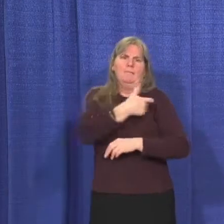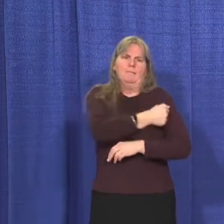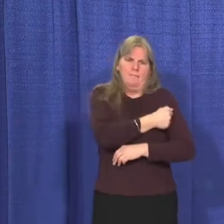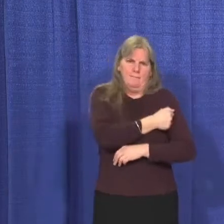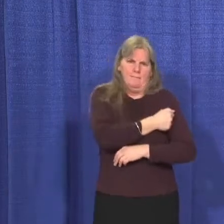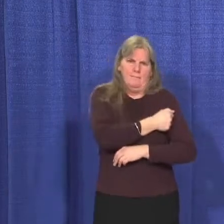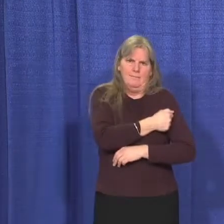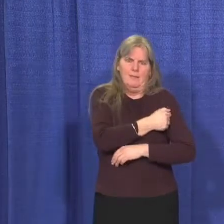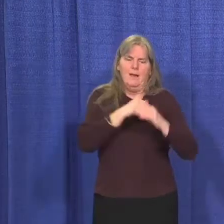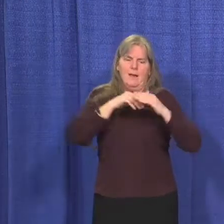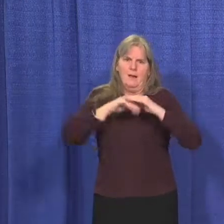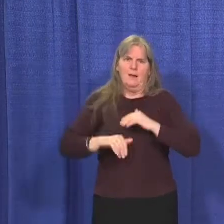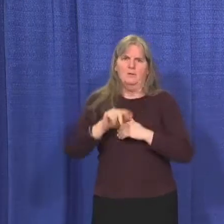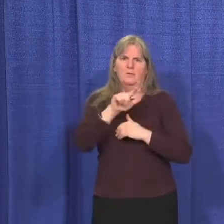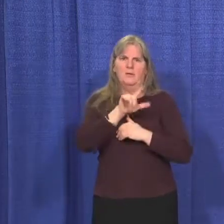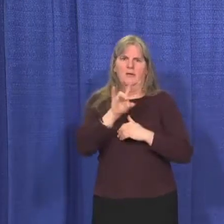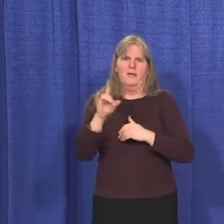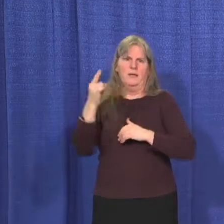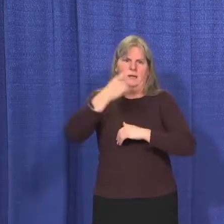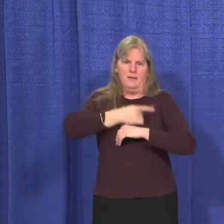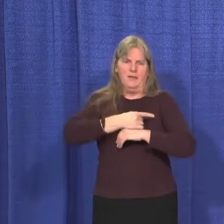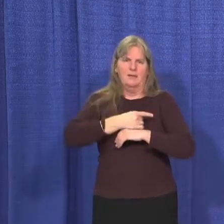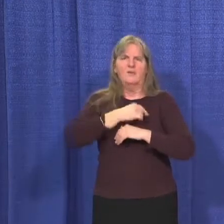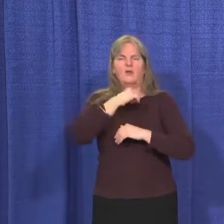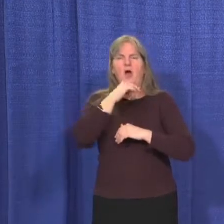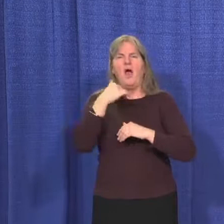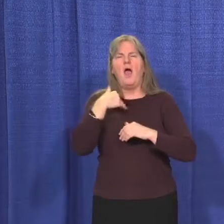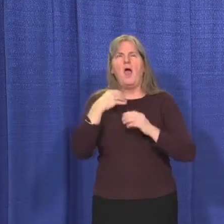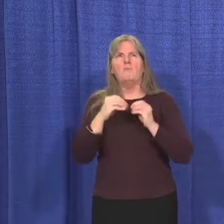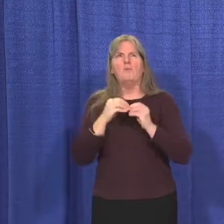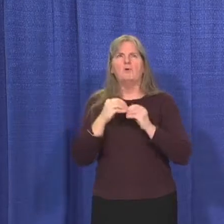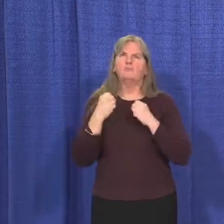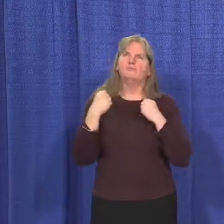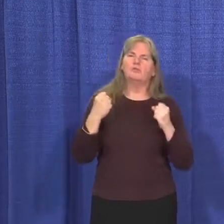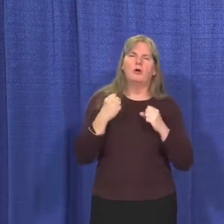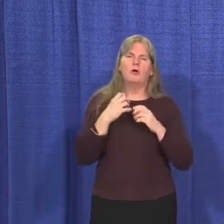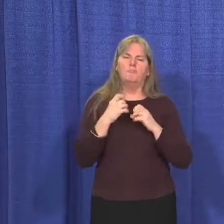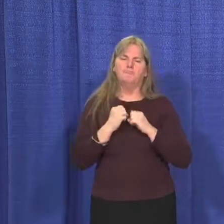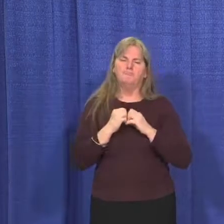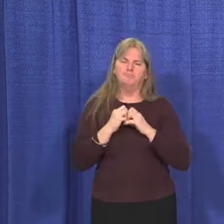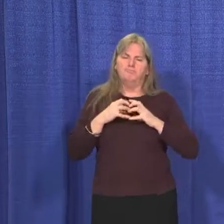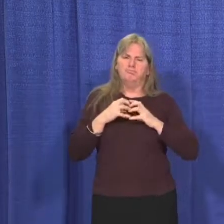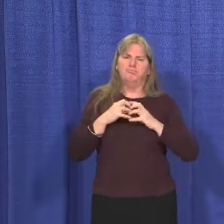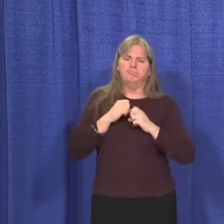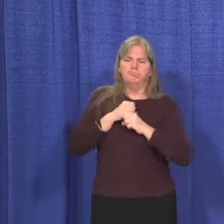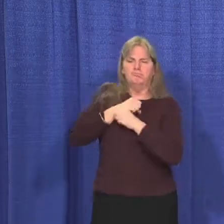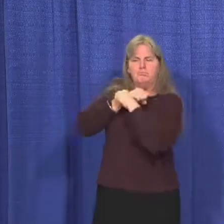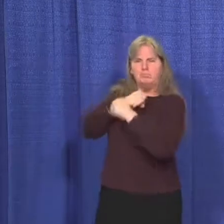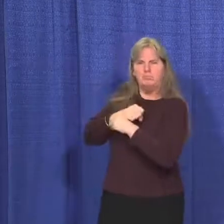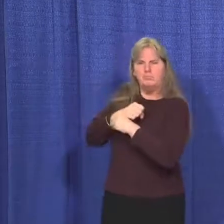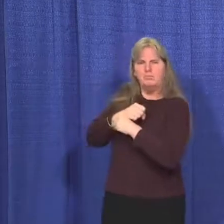with the second dose. The danger being that you may not get the boosting effect to the same degree because you